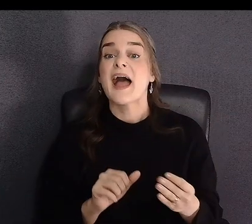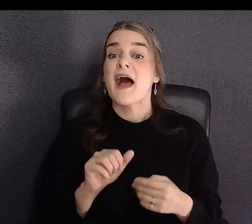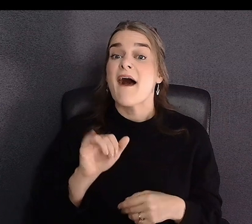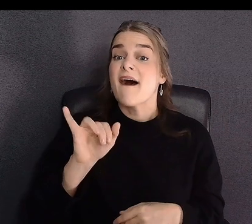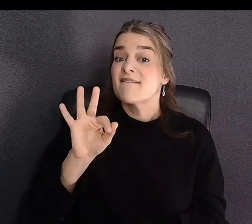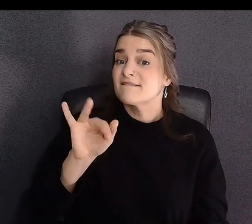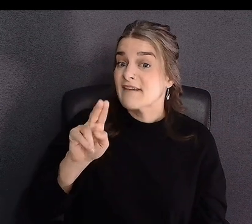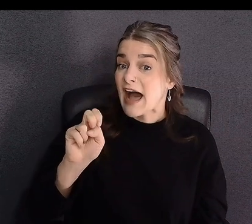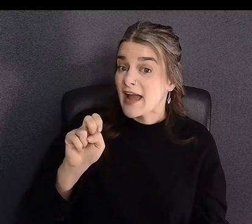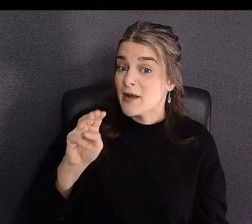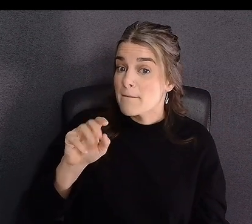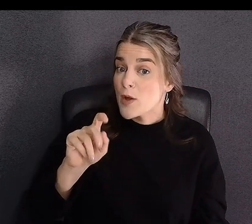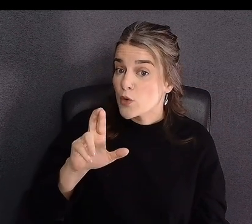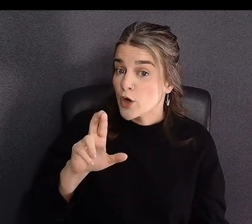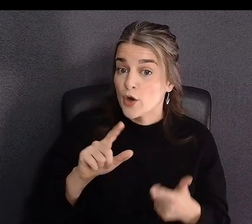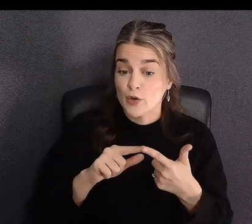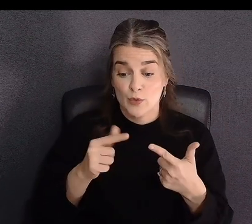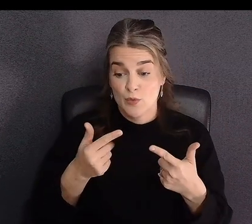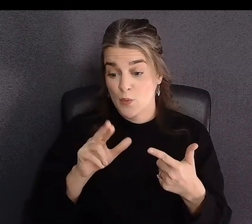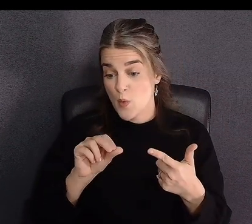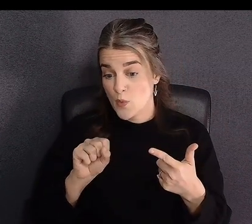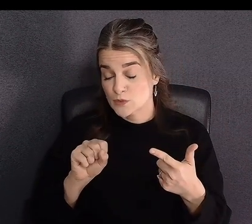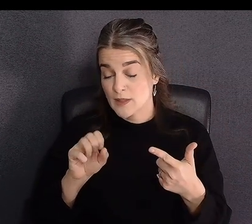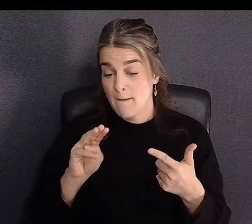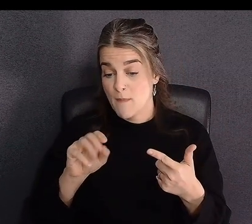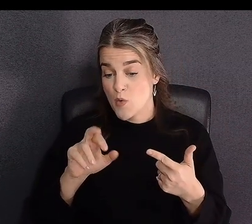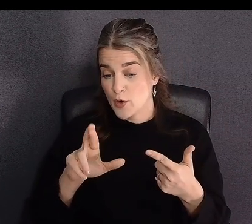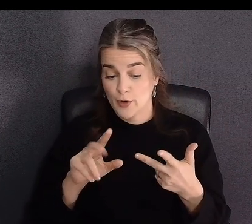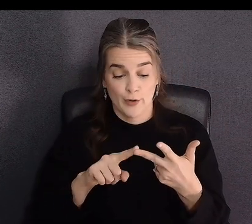or whether it's more gross motor, visual, tactile.